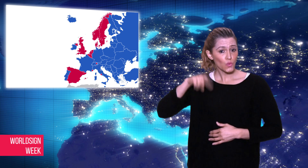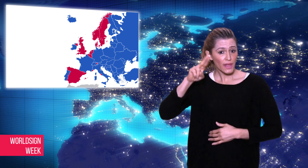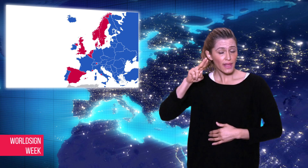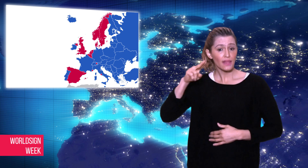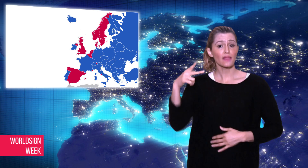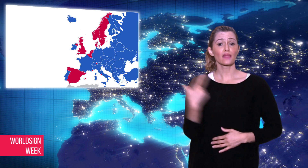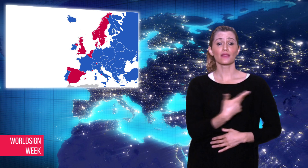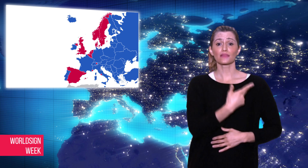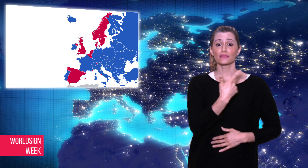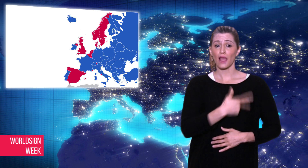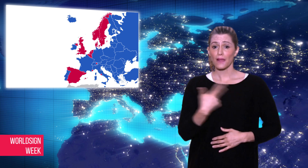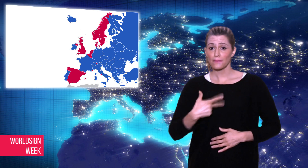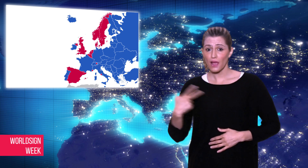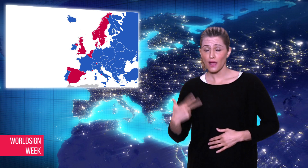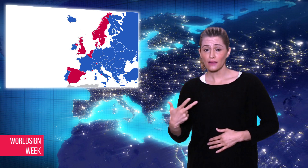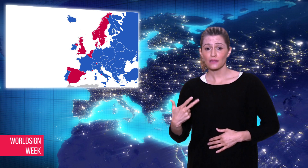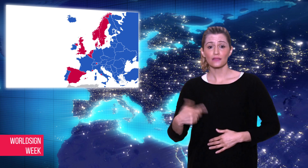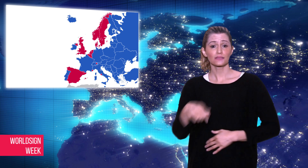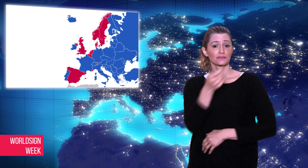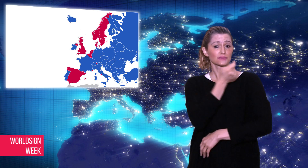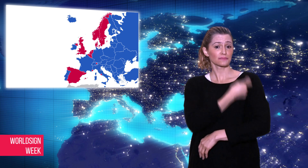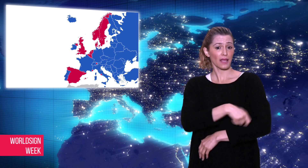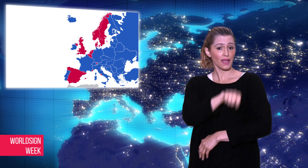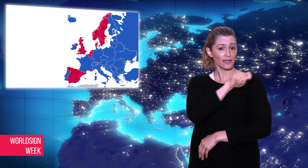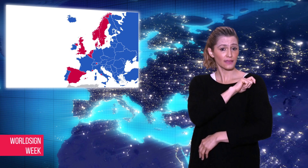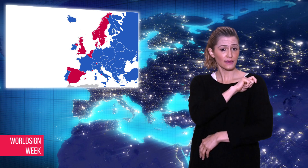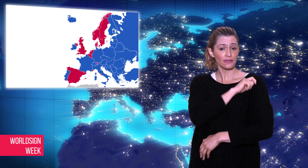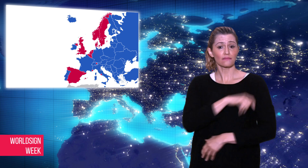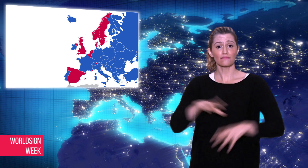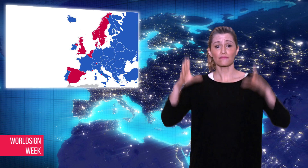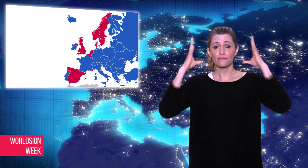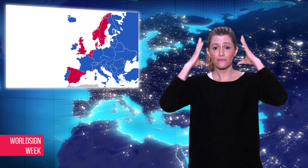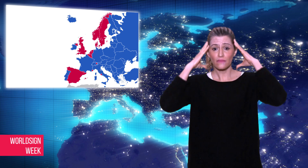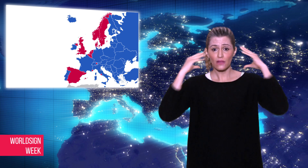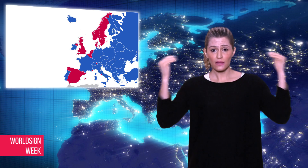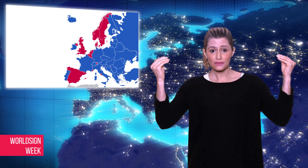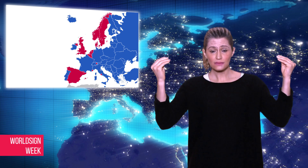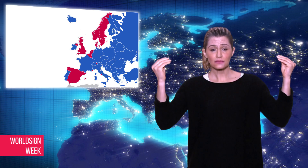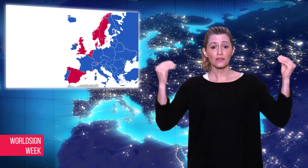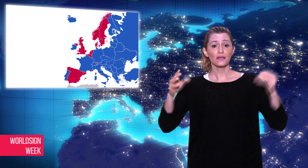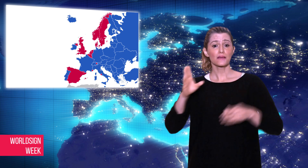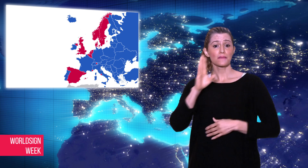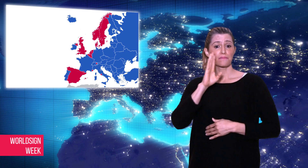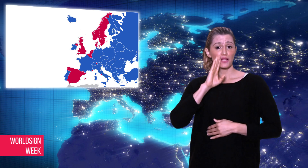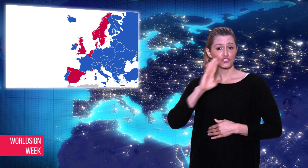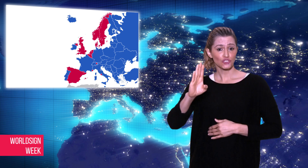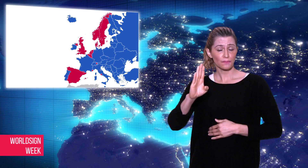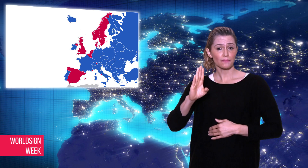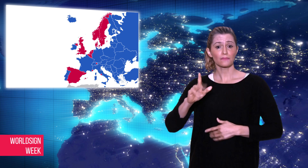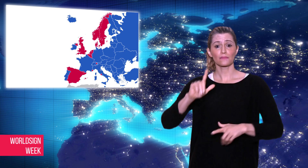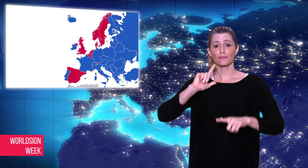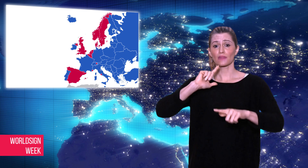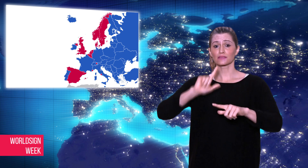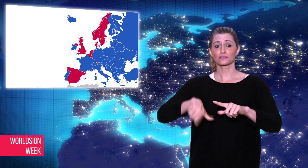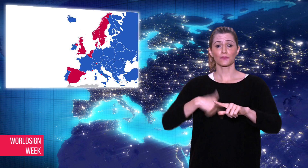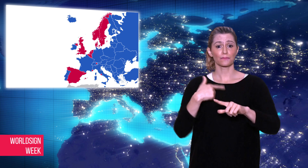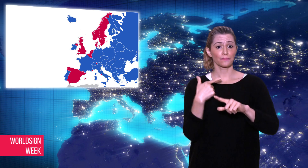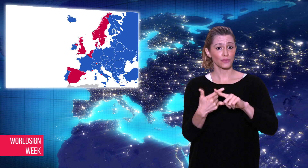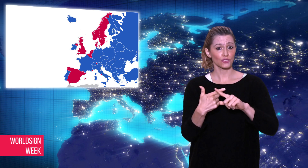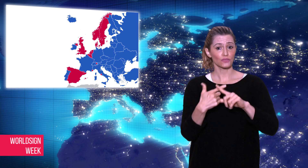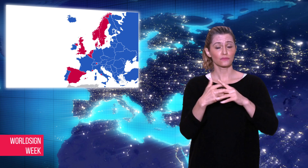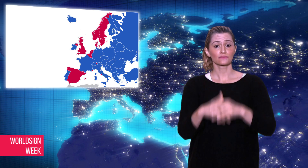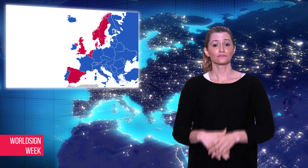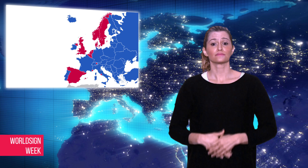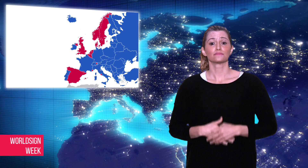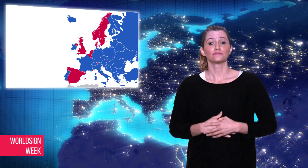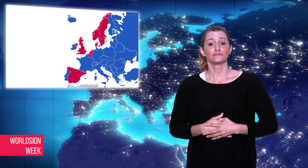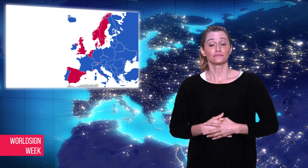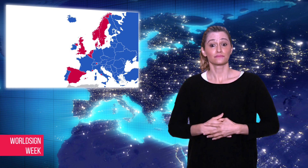Denmark, Spain, the Netherlands, Belgium, and